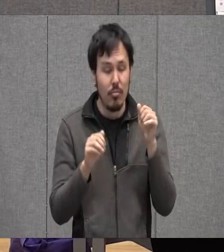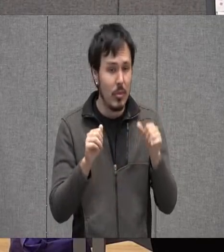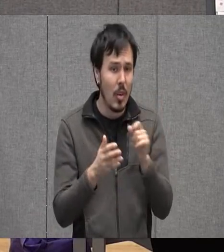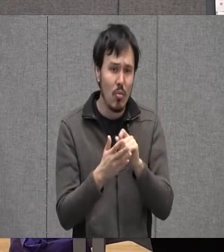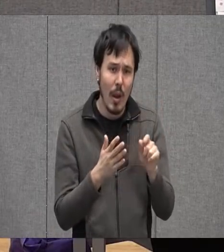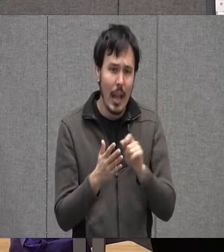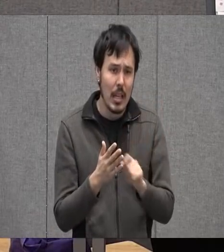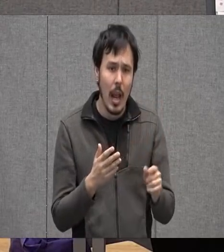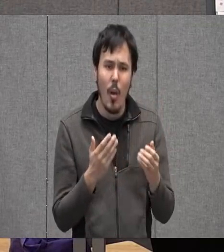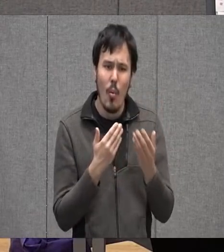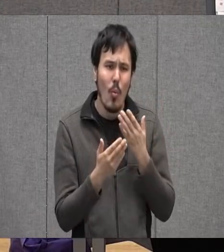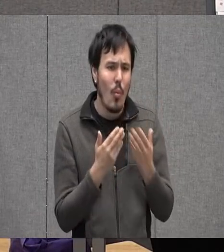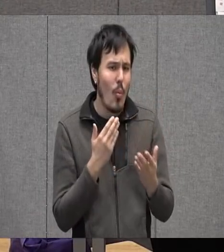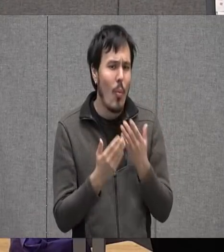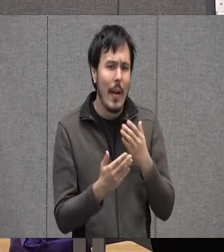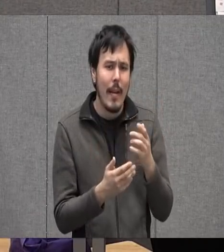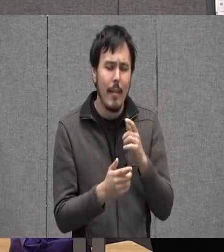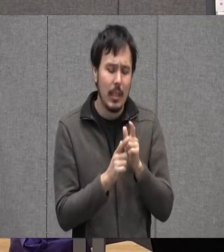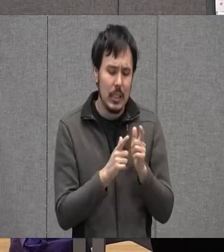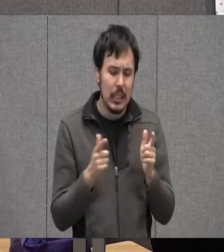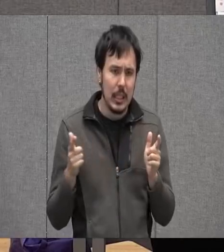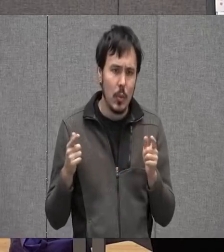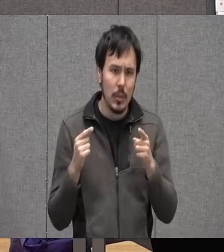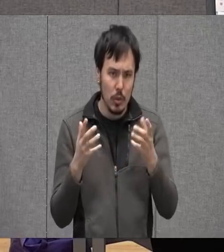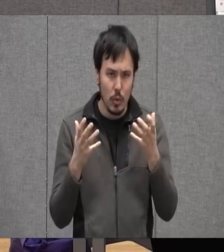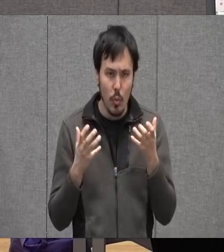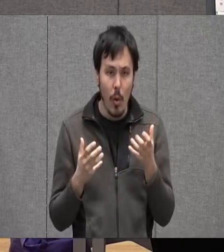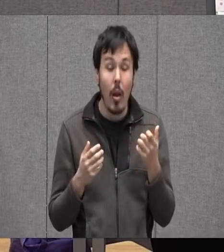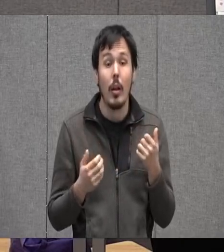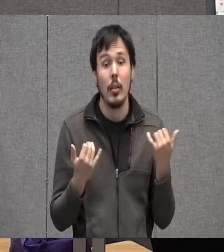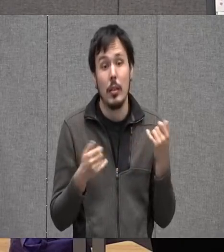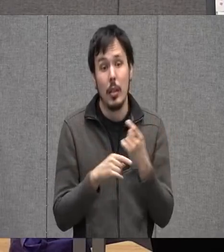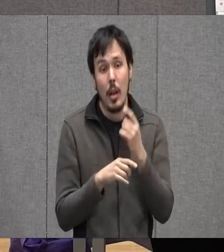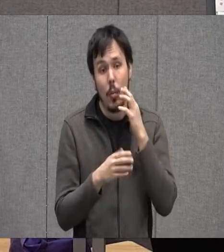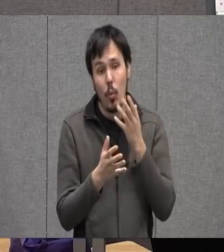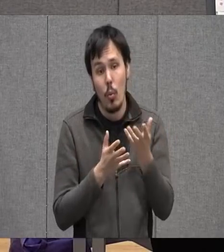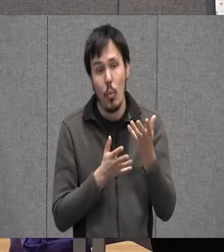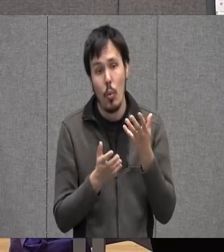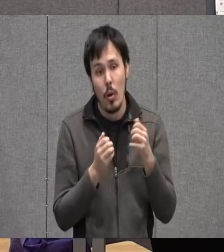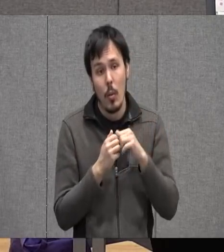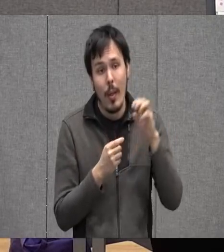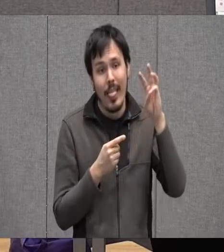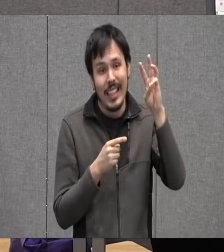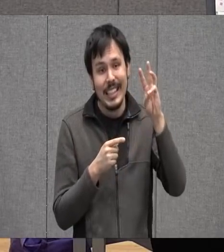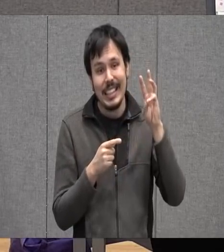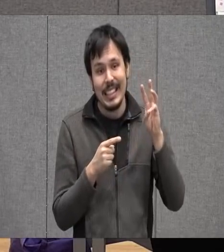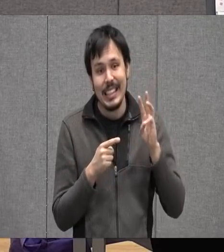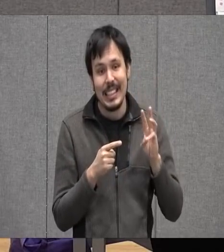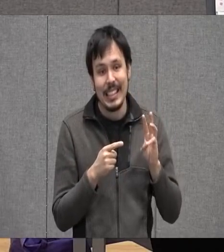We're going to work with sixes today. Or you can use cards, and I'll show you how you could use cards.